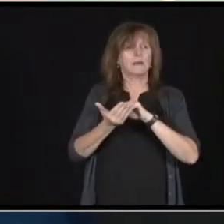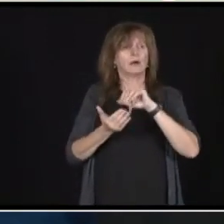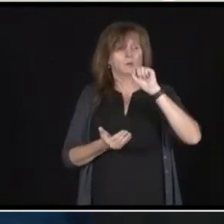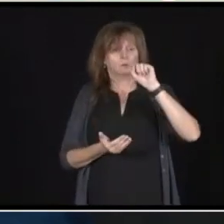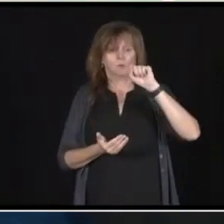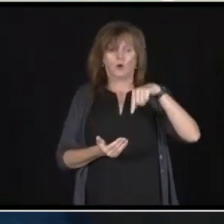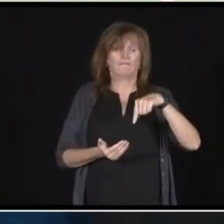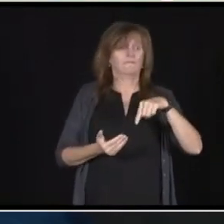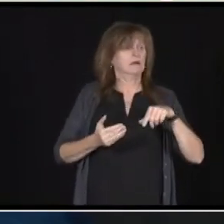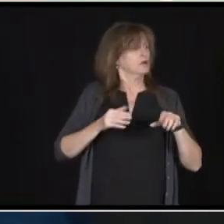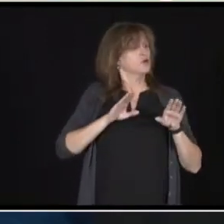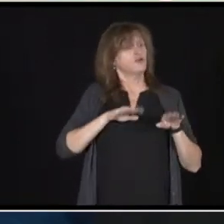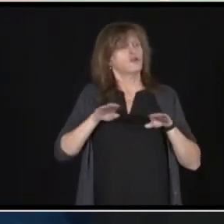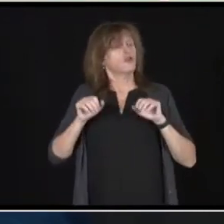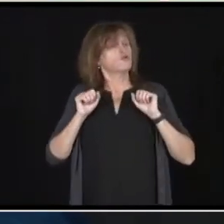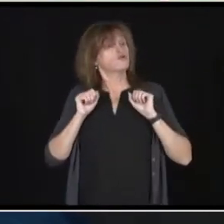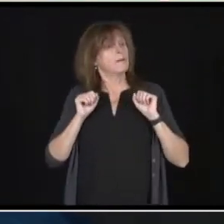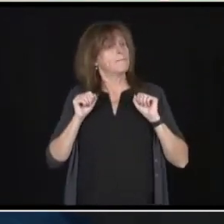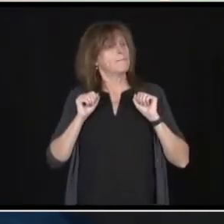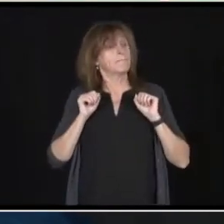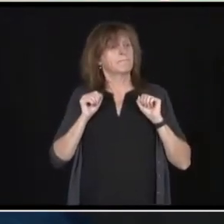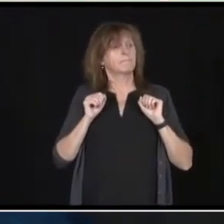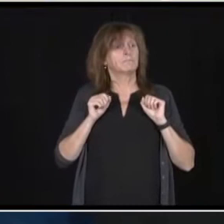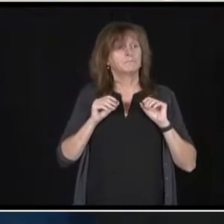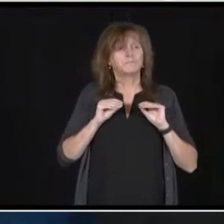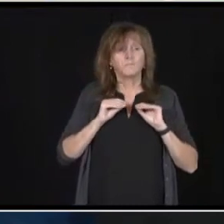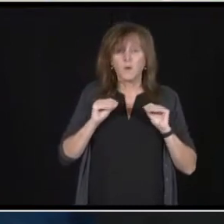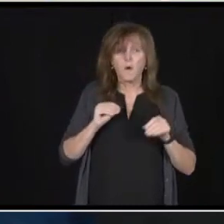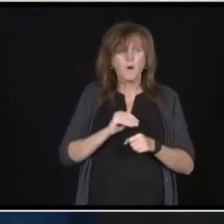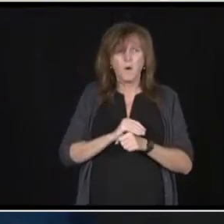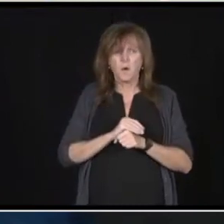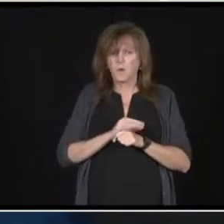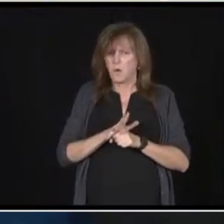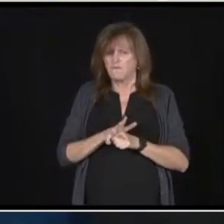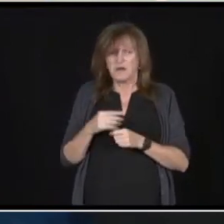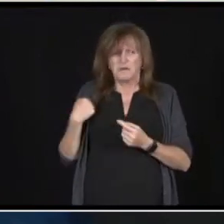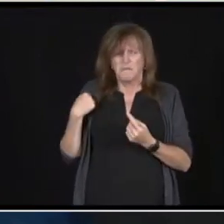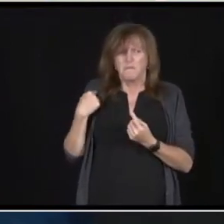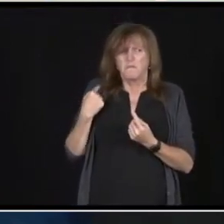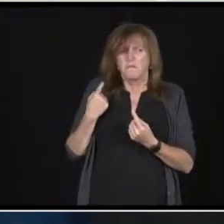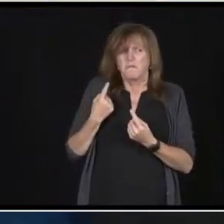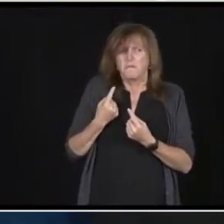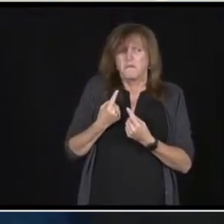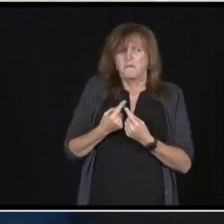As the owner of a 9000 square-foot gym with over 500 active members who have not have a